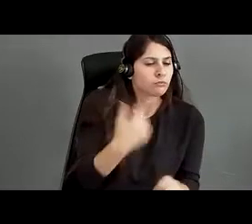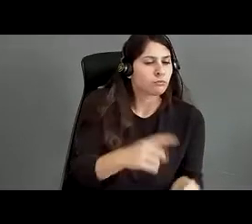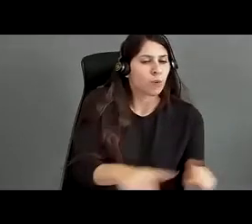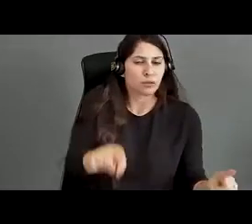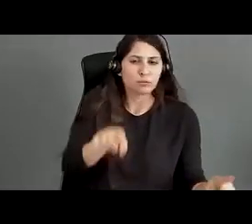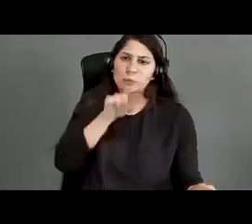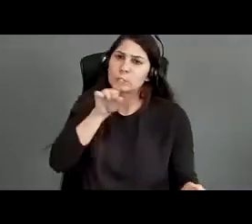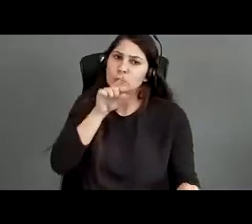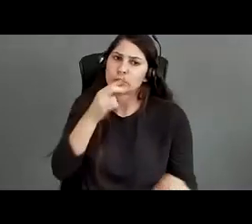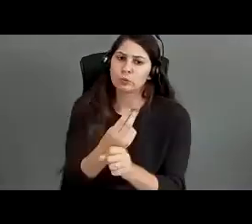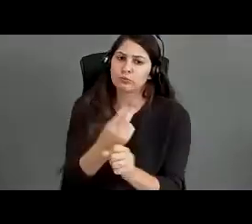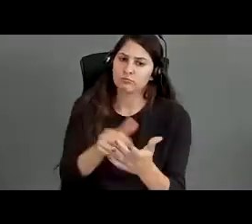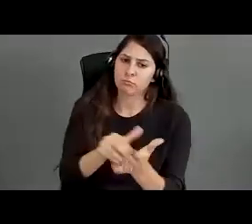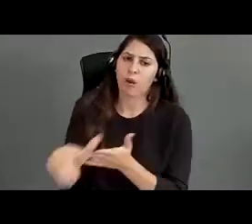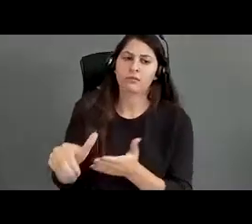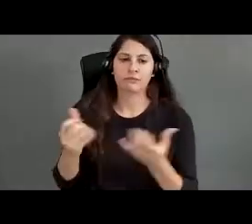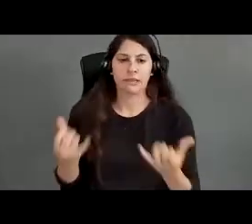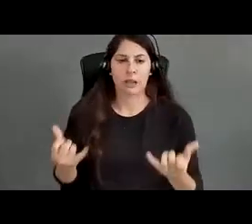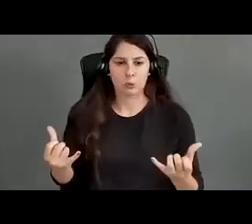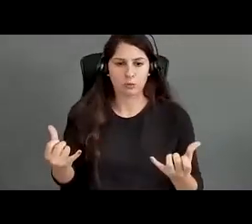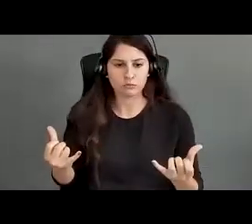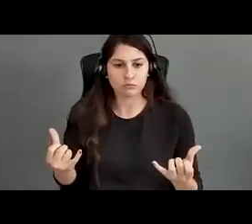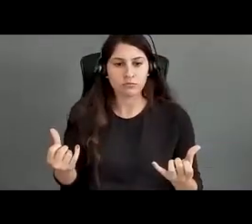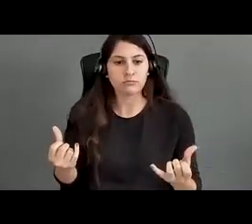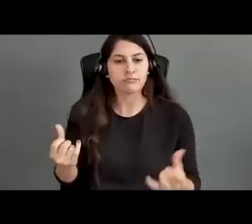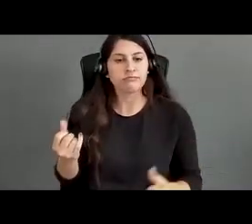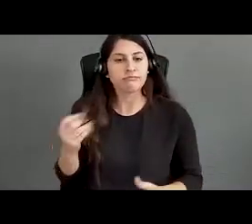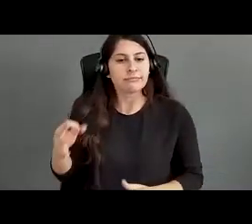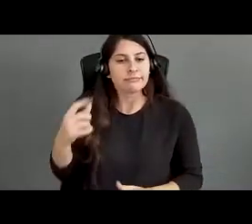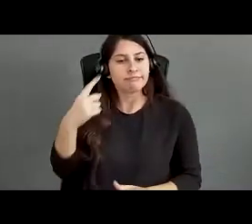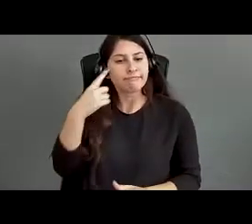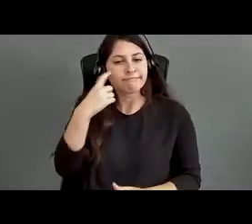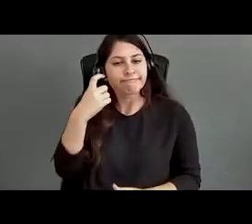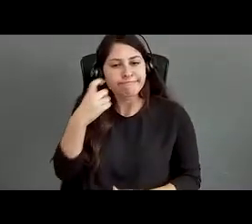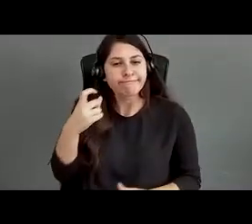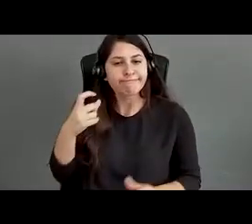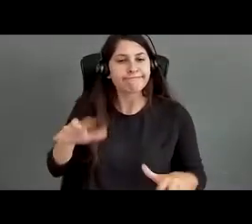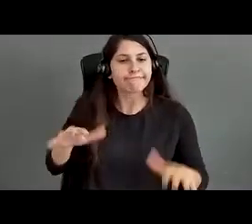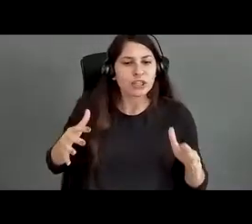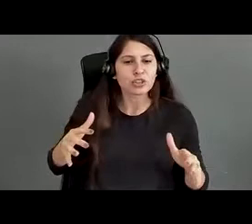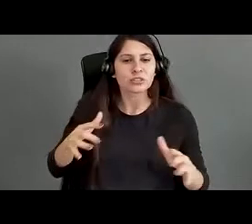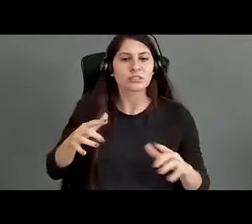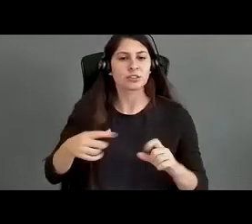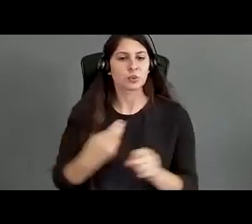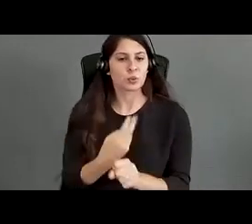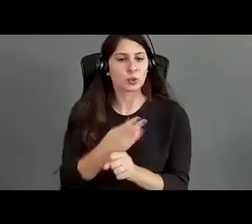But if you're a little suspicious or anxious about using your smartphone anyway,